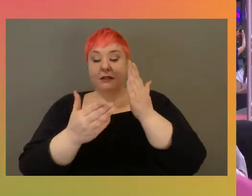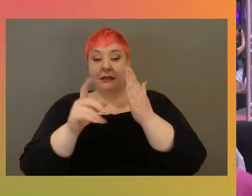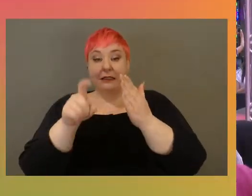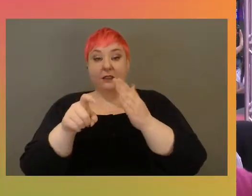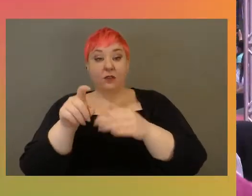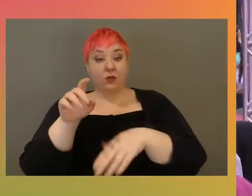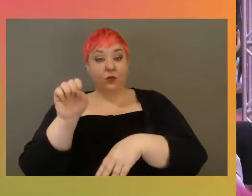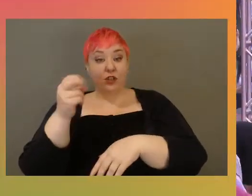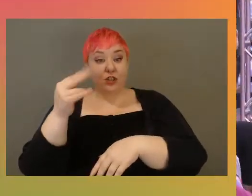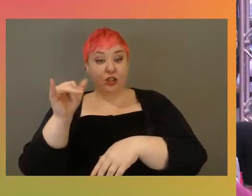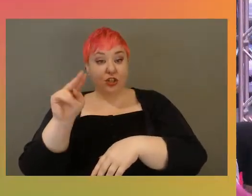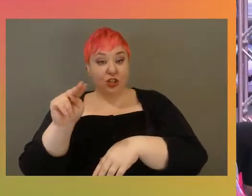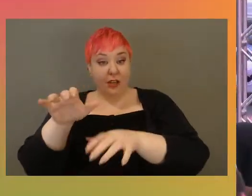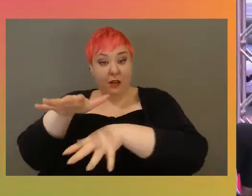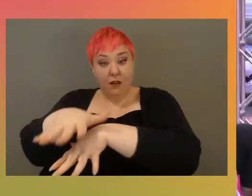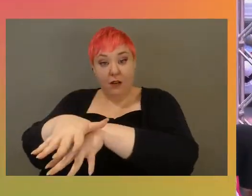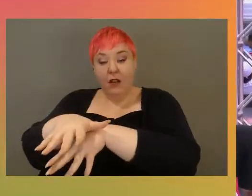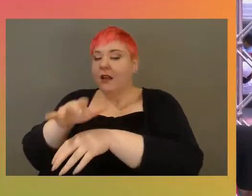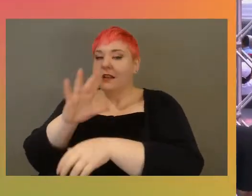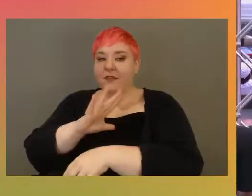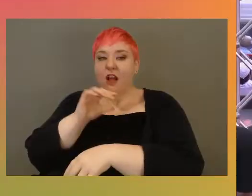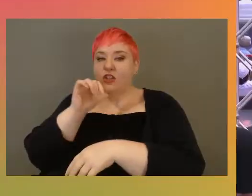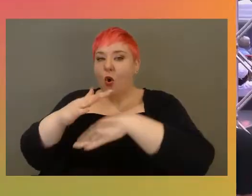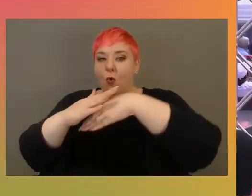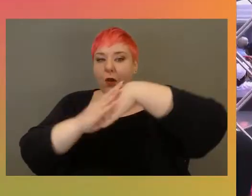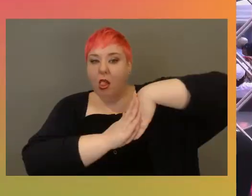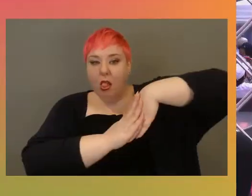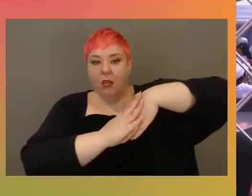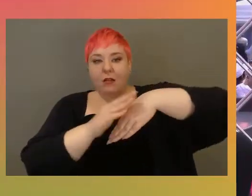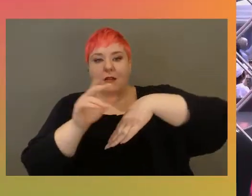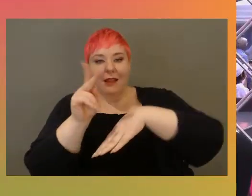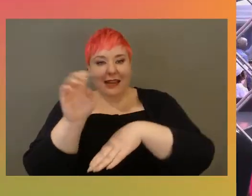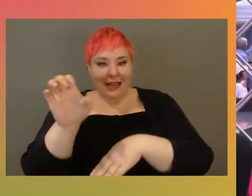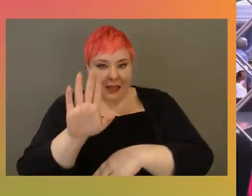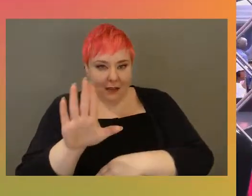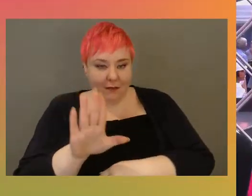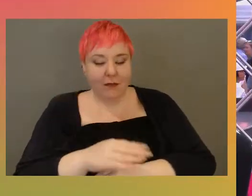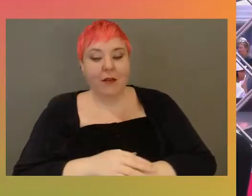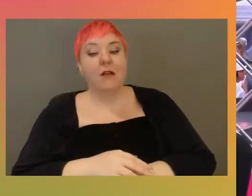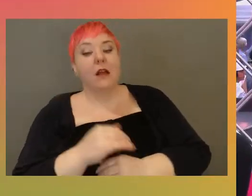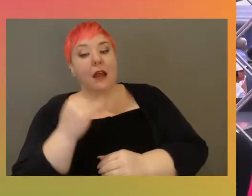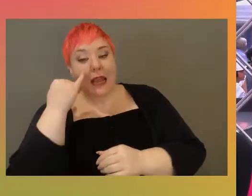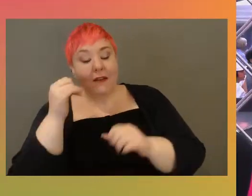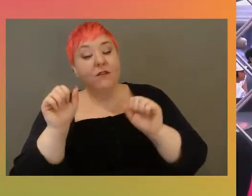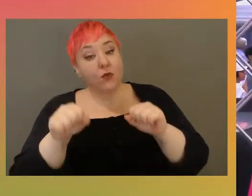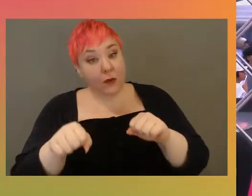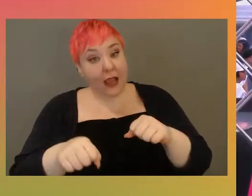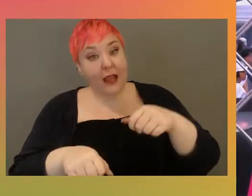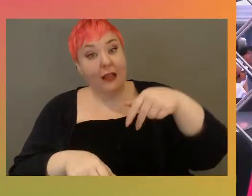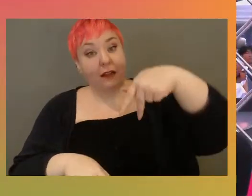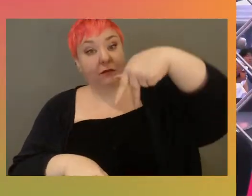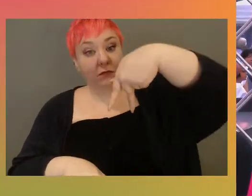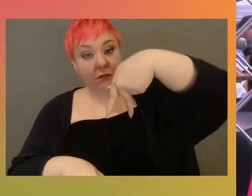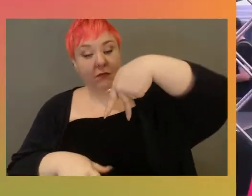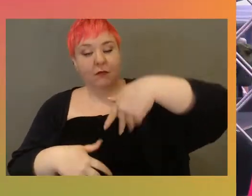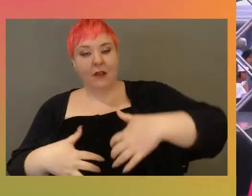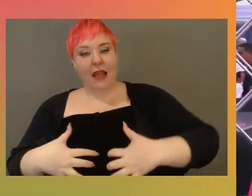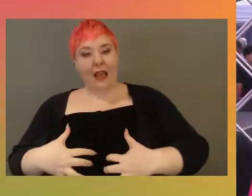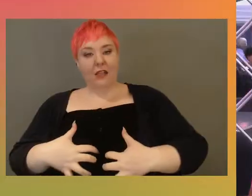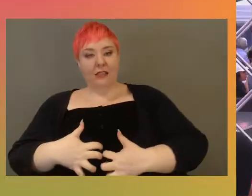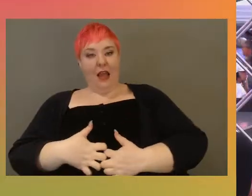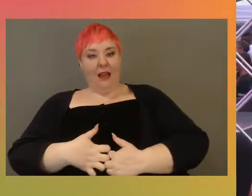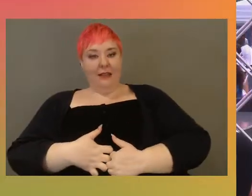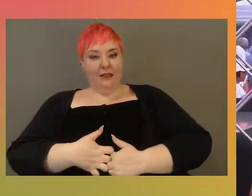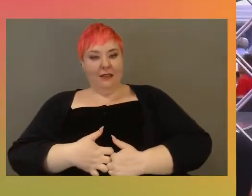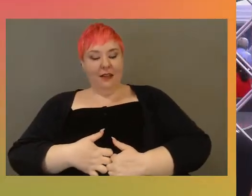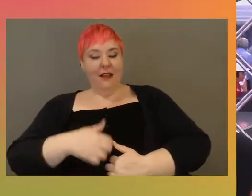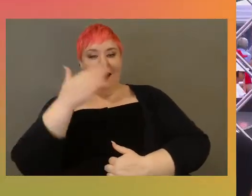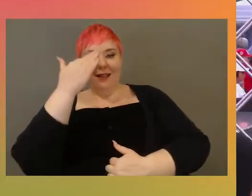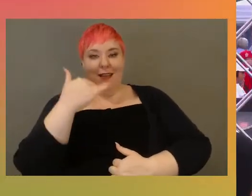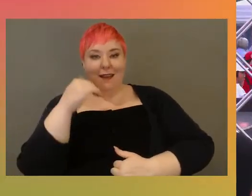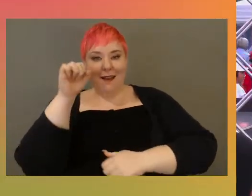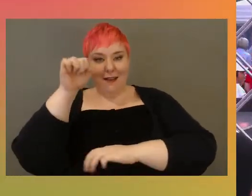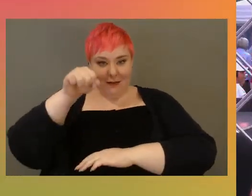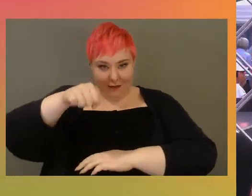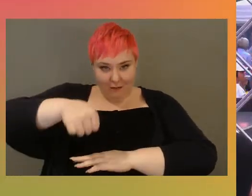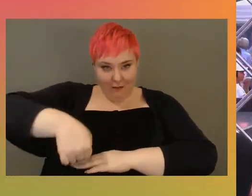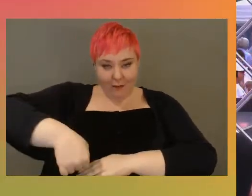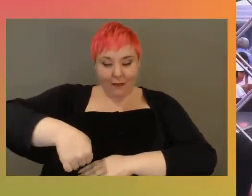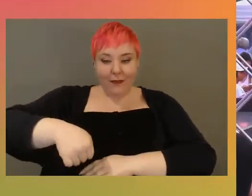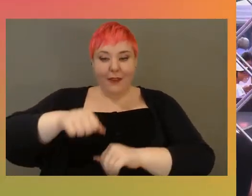STREET IN THE FRONT LEG.